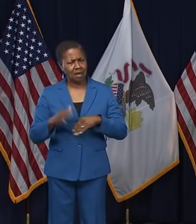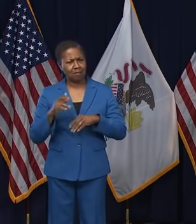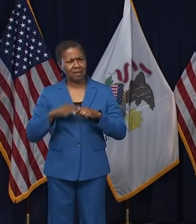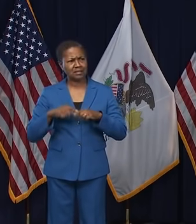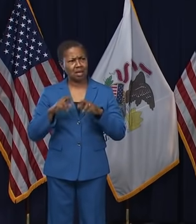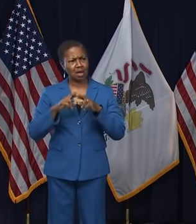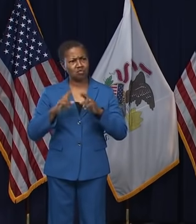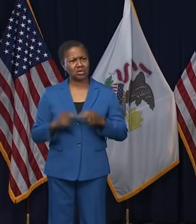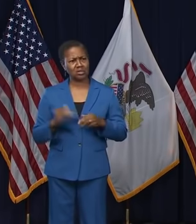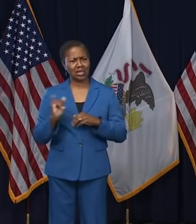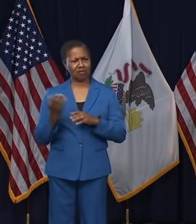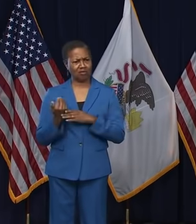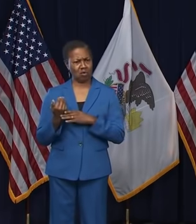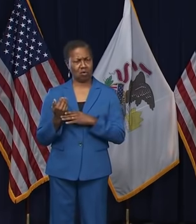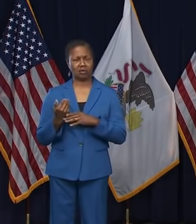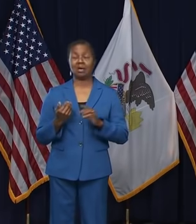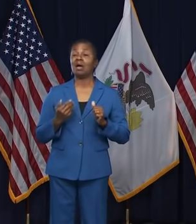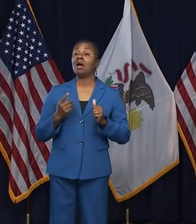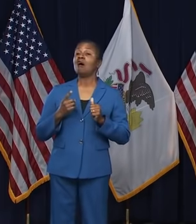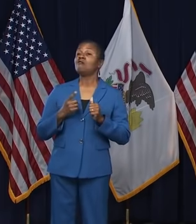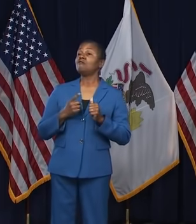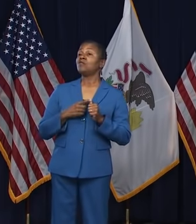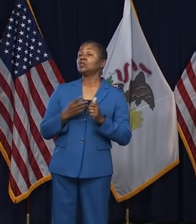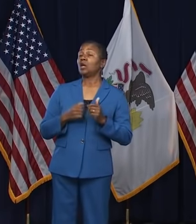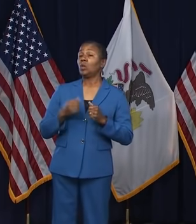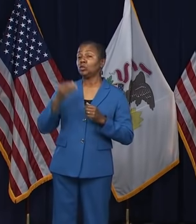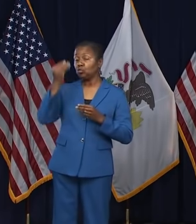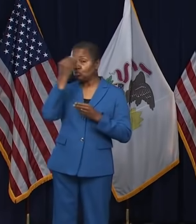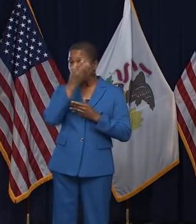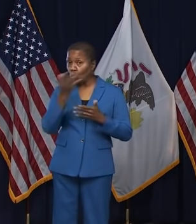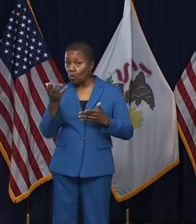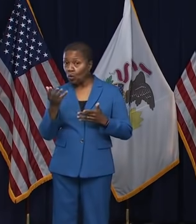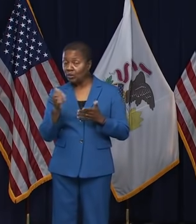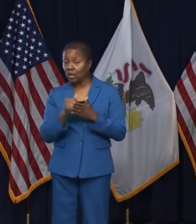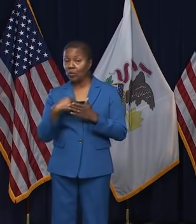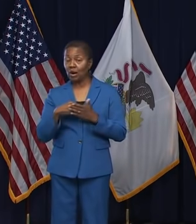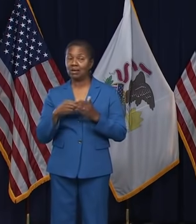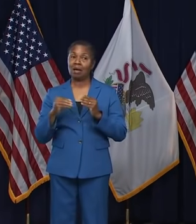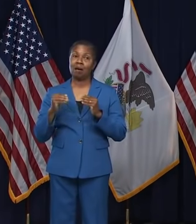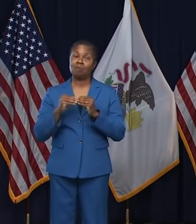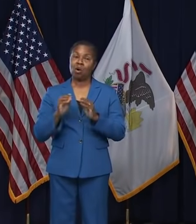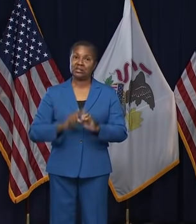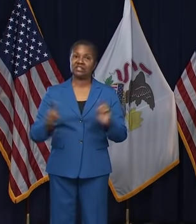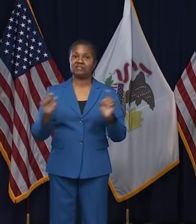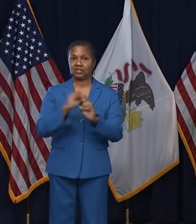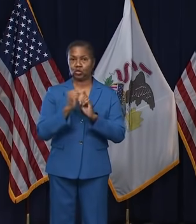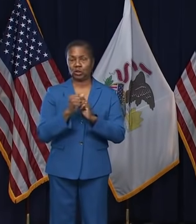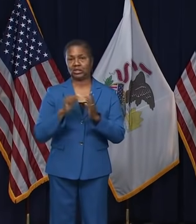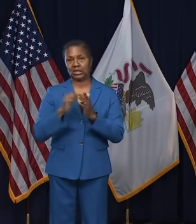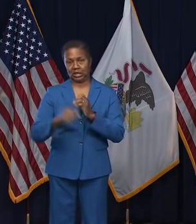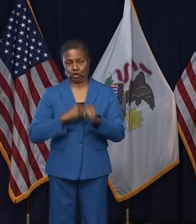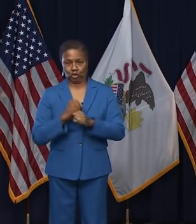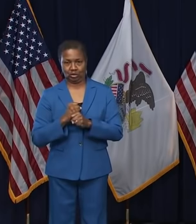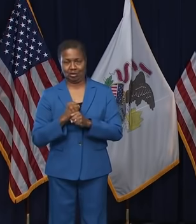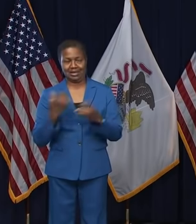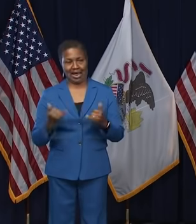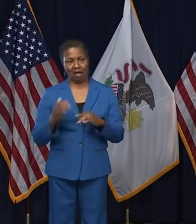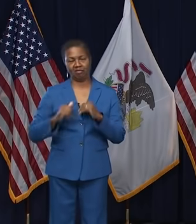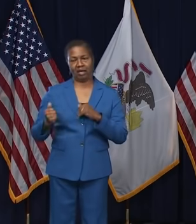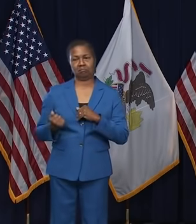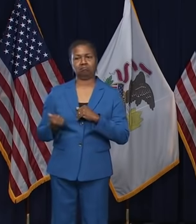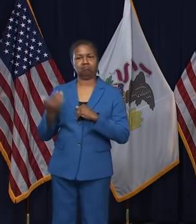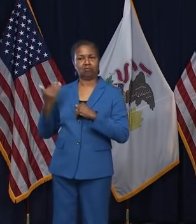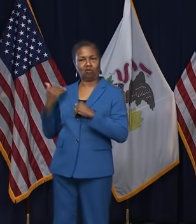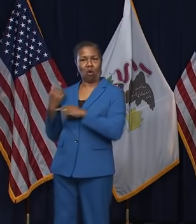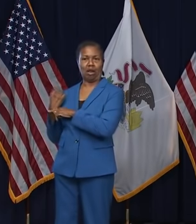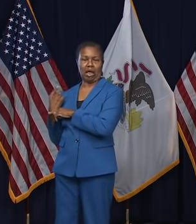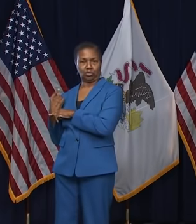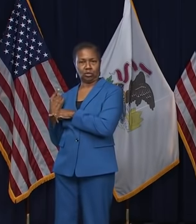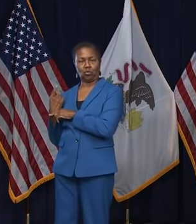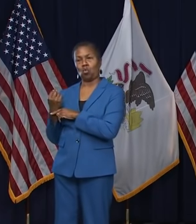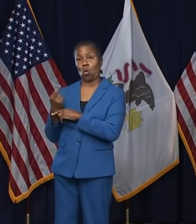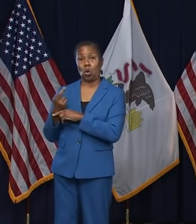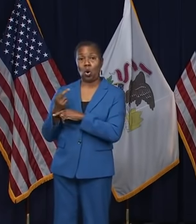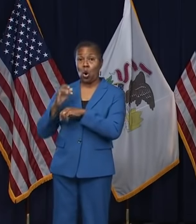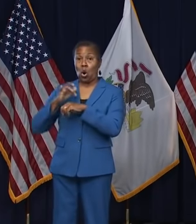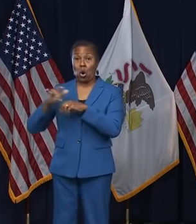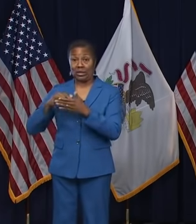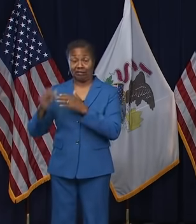reserved the warm up with about.